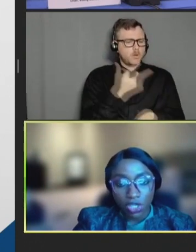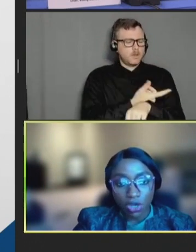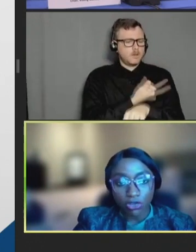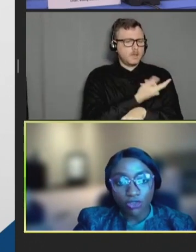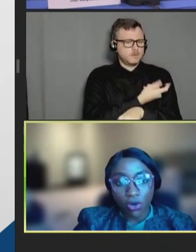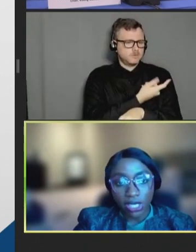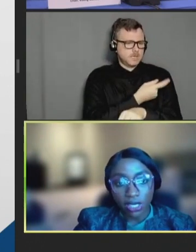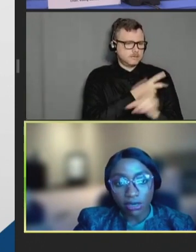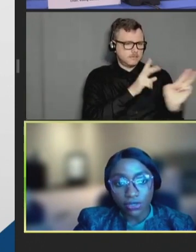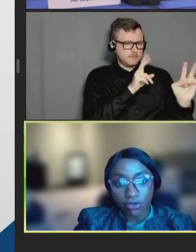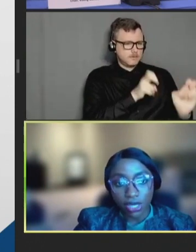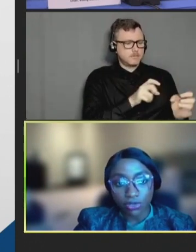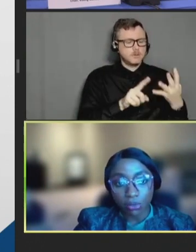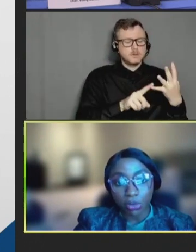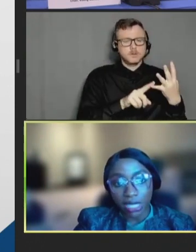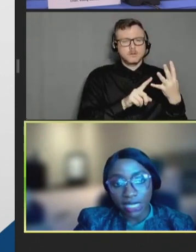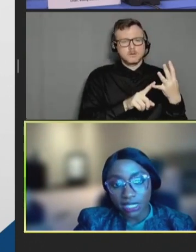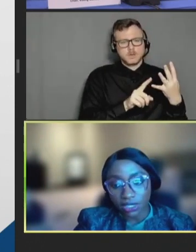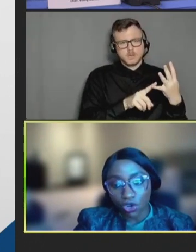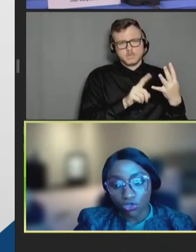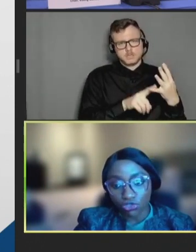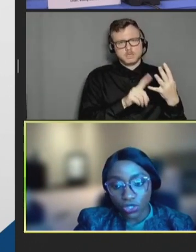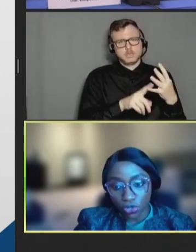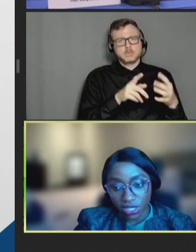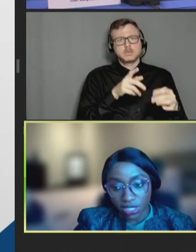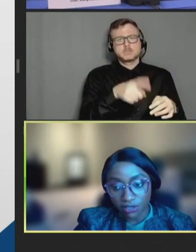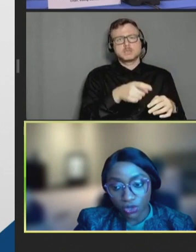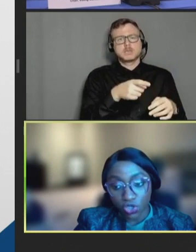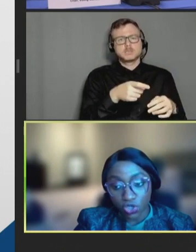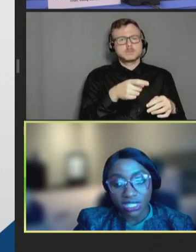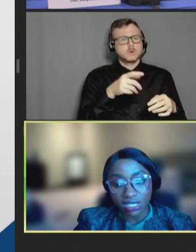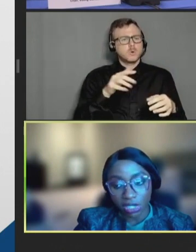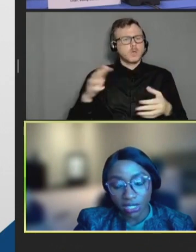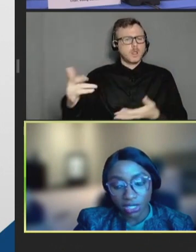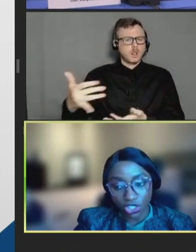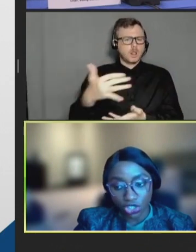Number four here is around the mobilizing of resources to sustain immunization.